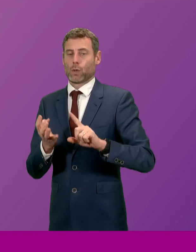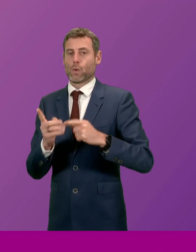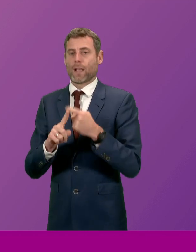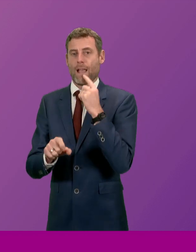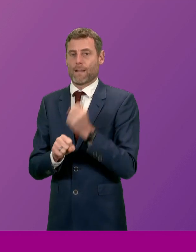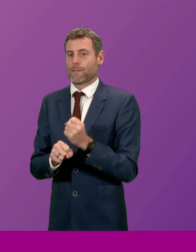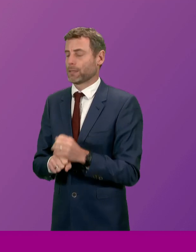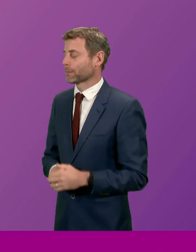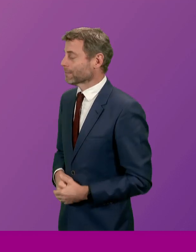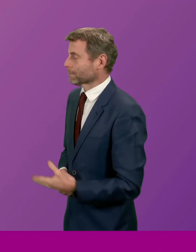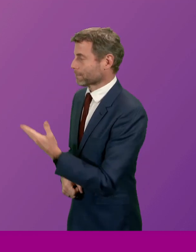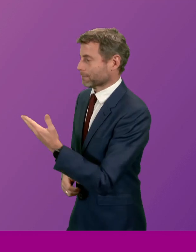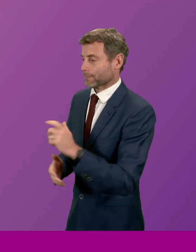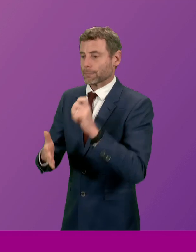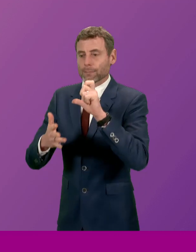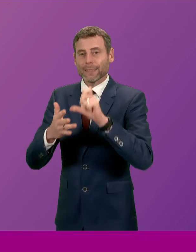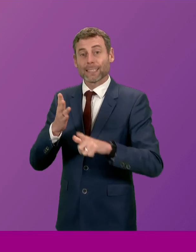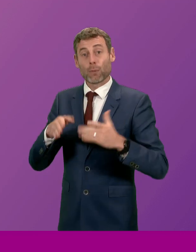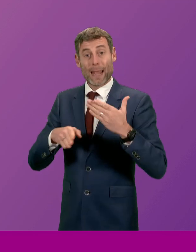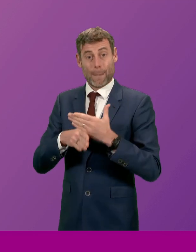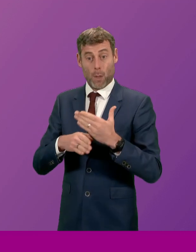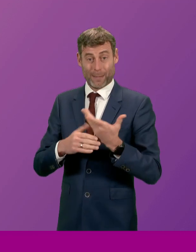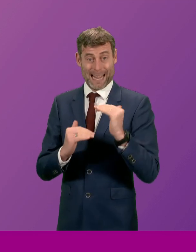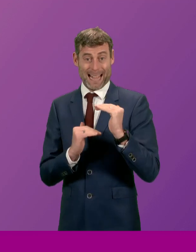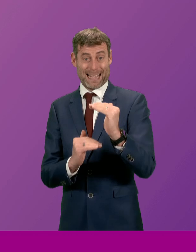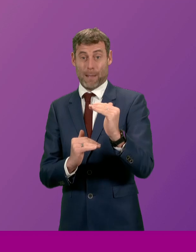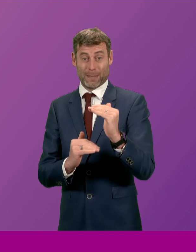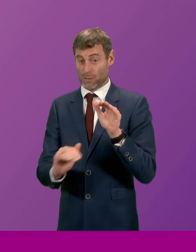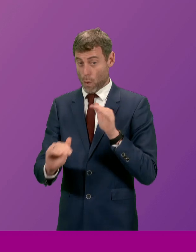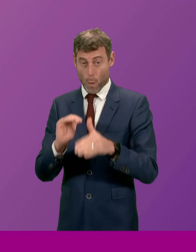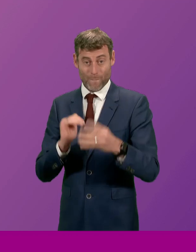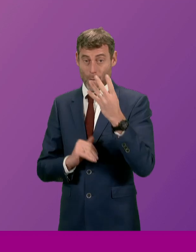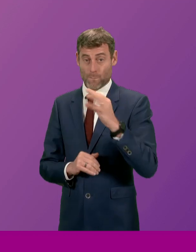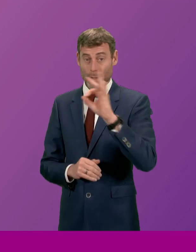The disability employment gap shamefully remains above 40 per cent in Dumfries and Galloway.